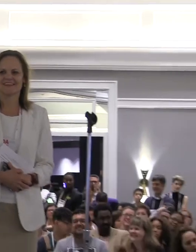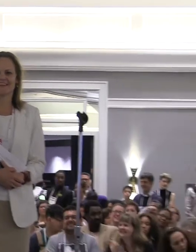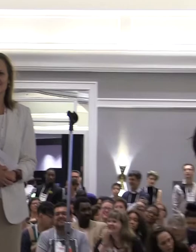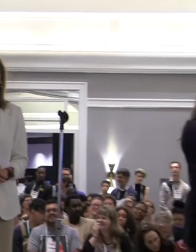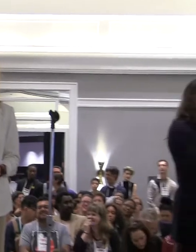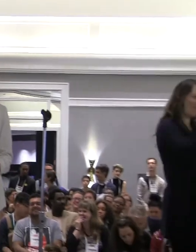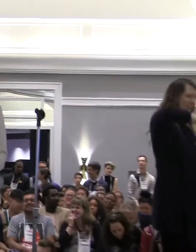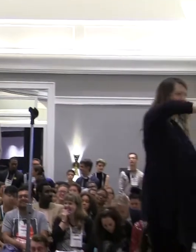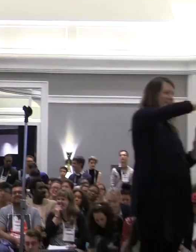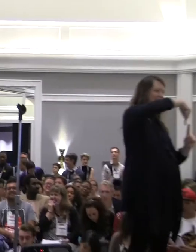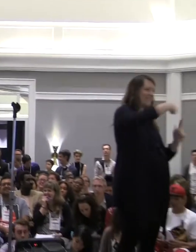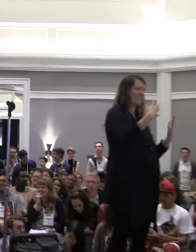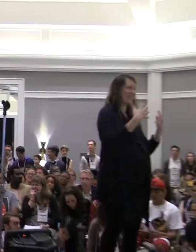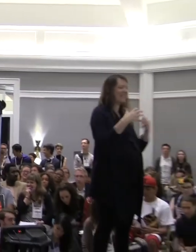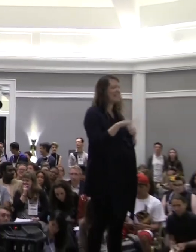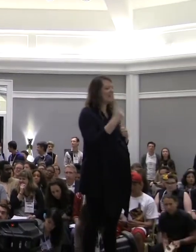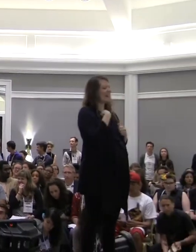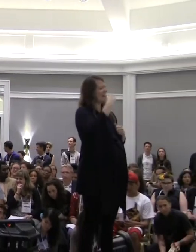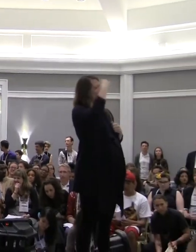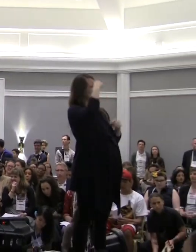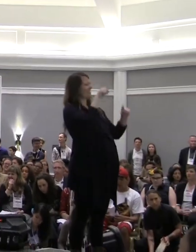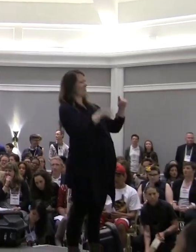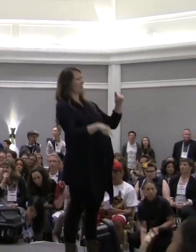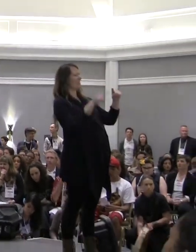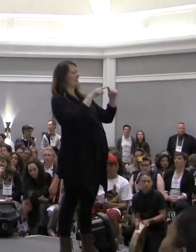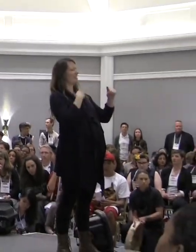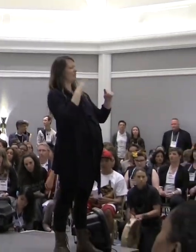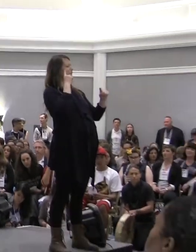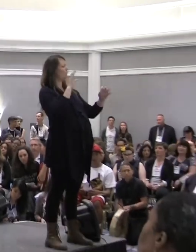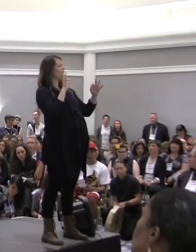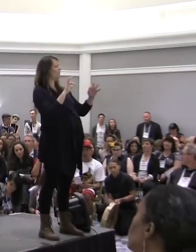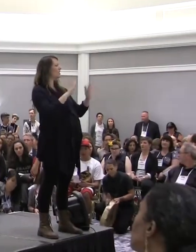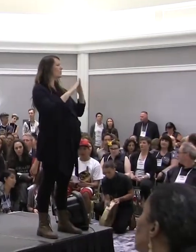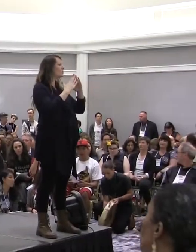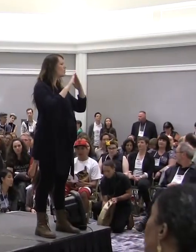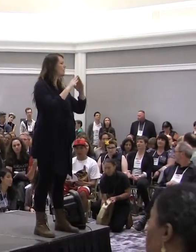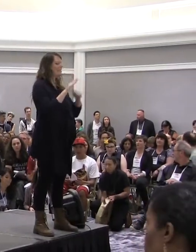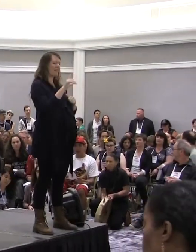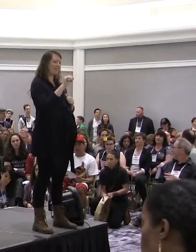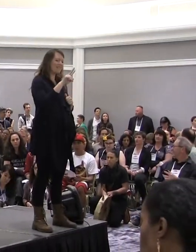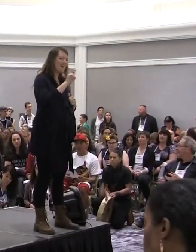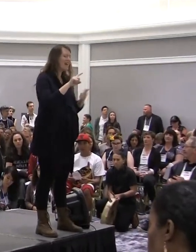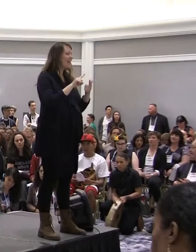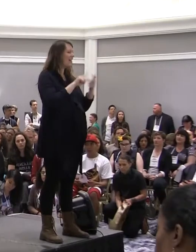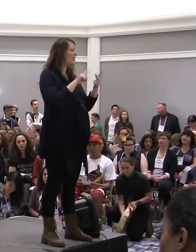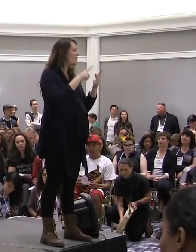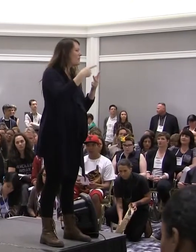And you know when I think of circles I think of community, I think of love, I think of passion and I think of networking.